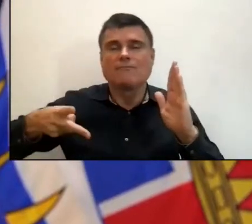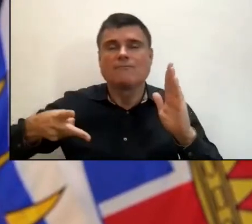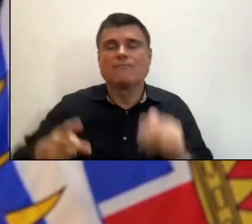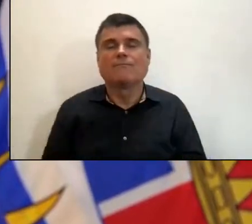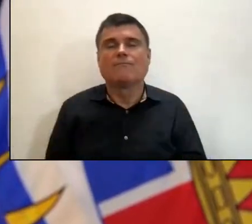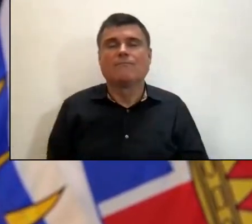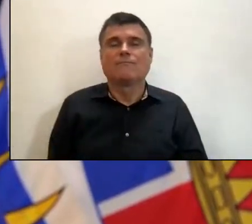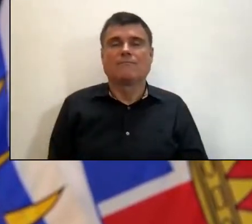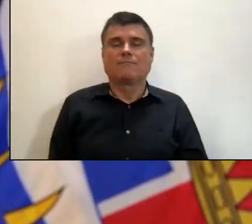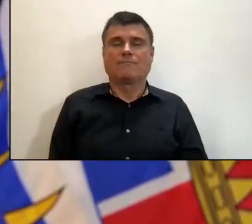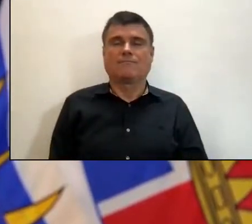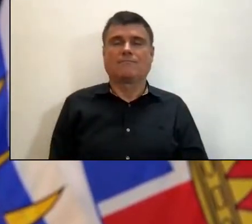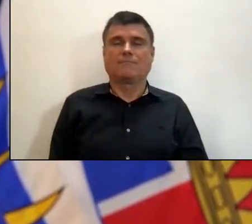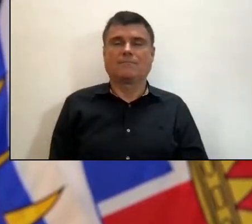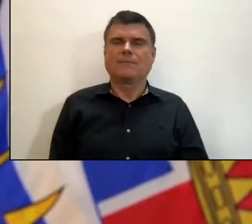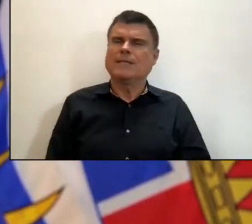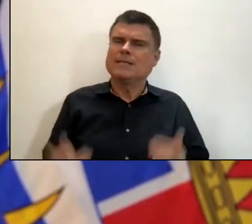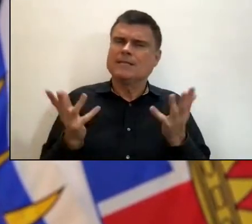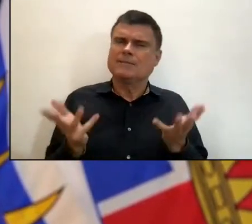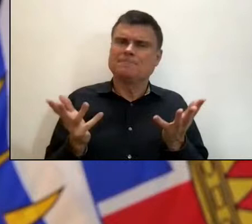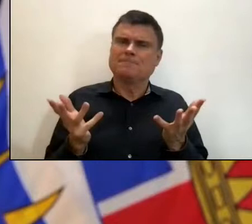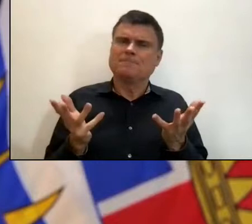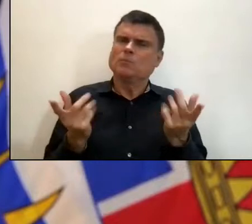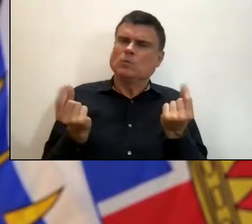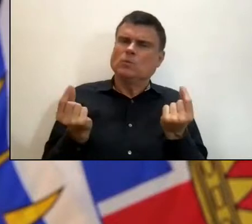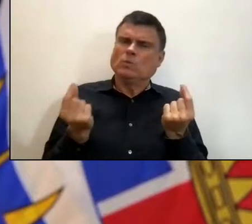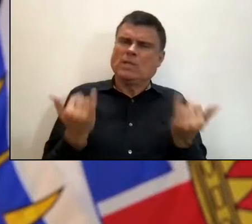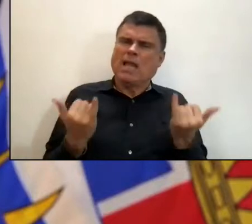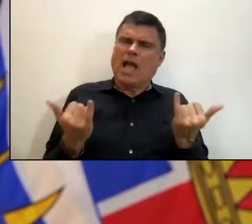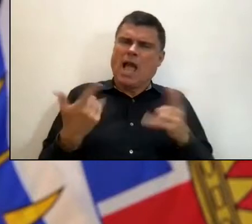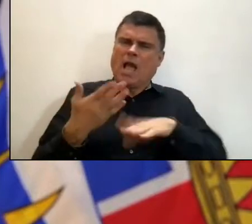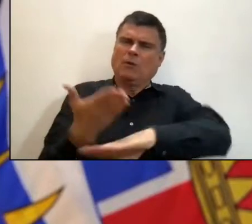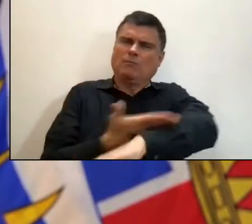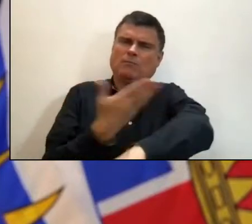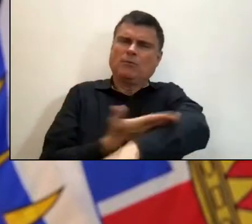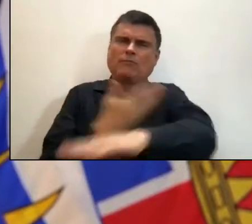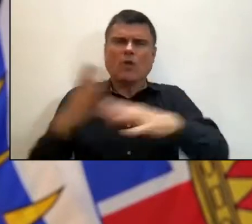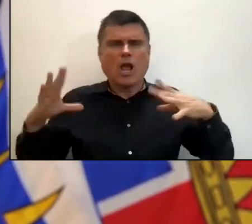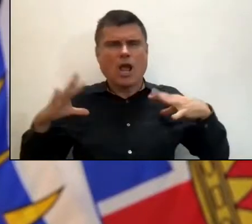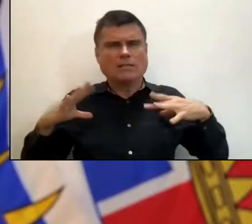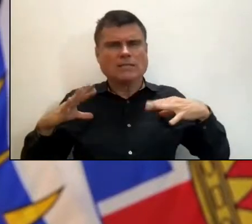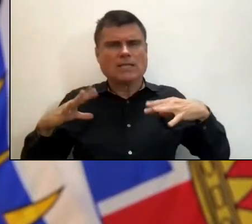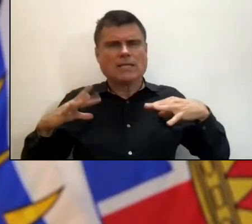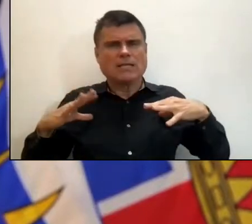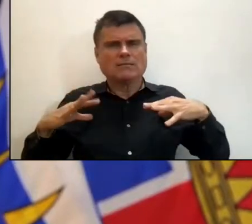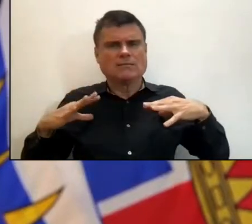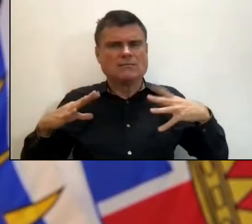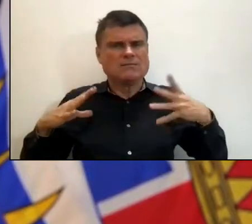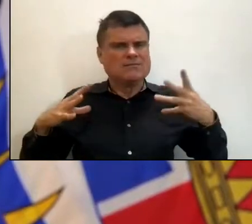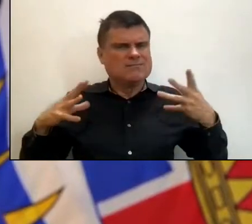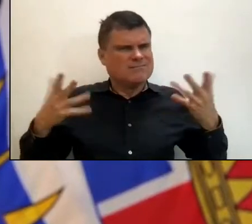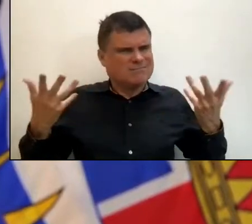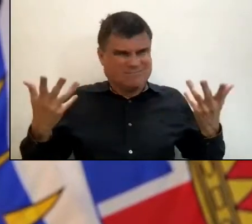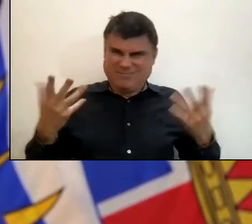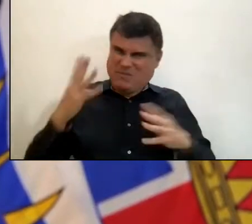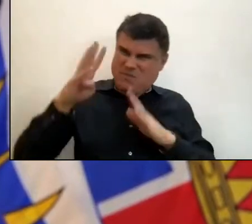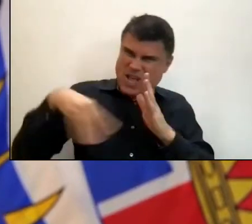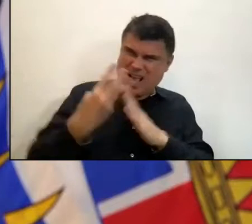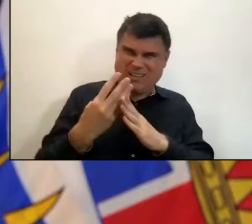How this is acceptable? What will you do now to improve this over the holidays and a lot